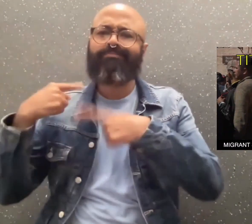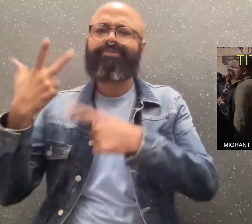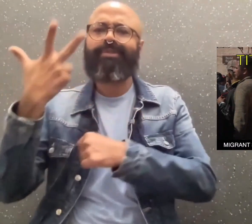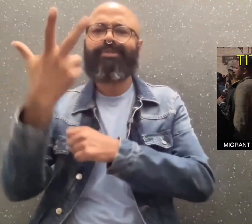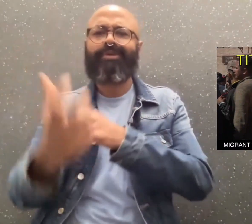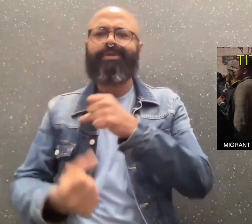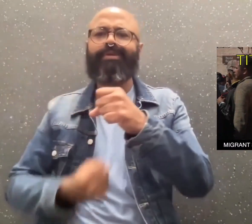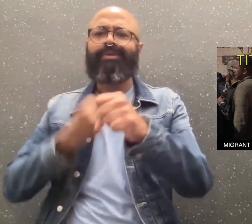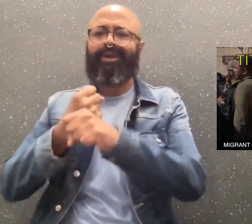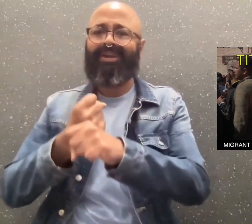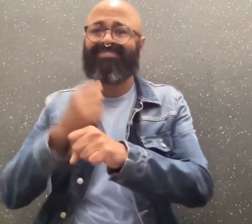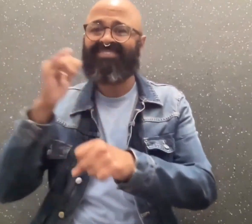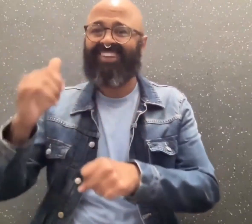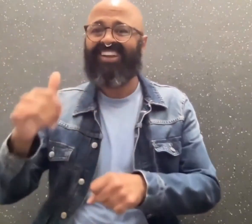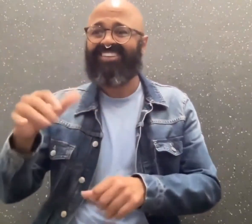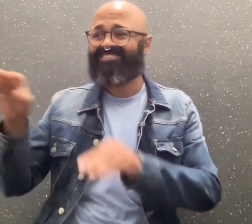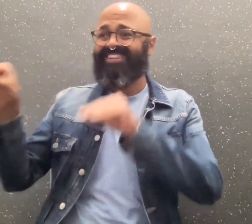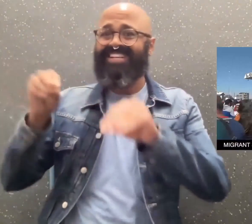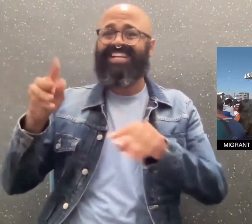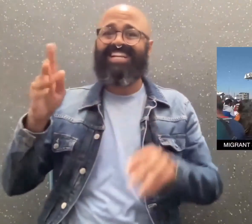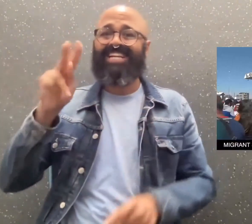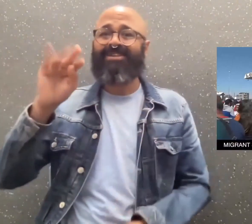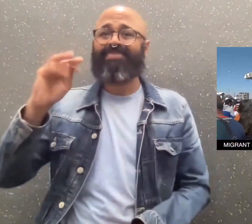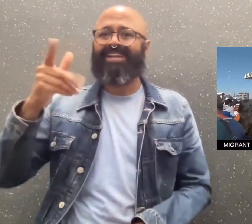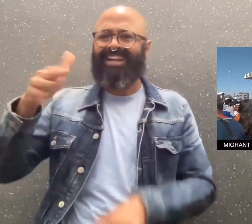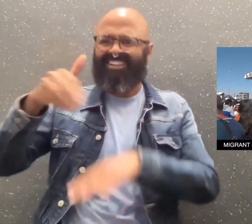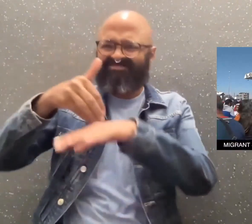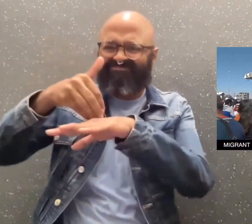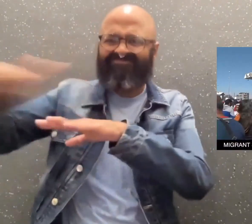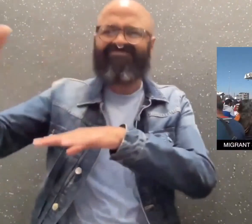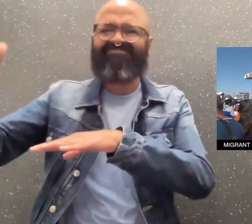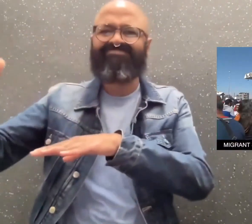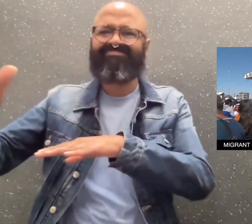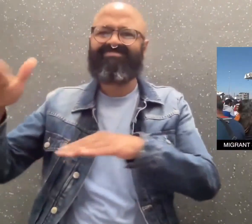Title 42 has been used for the past three years to turn away